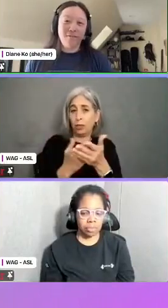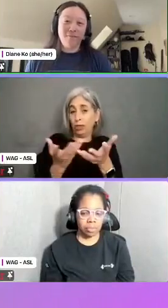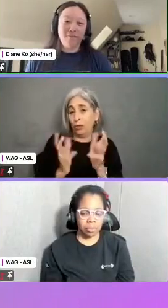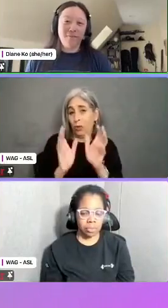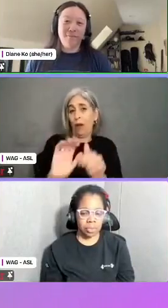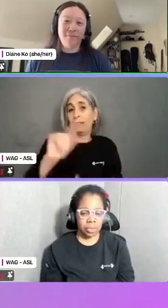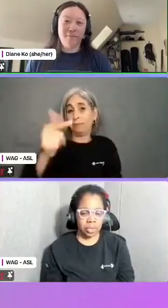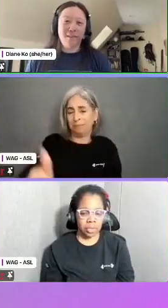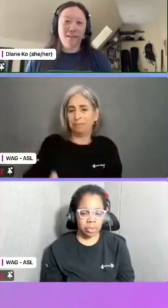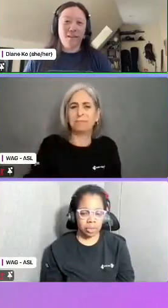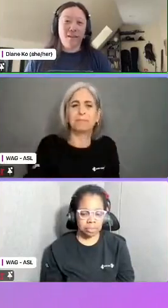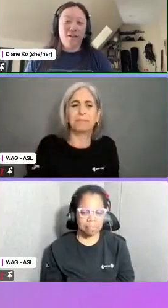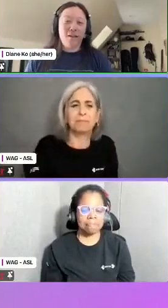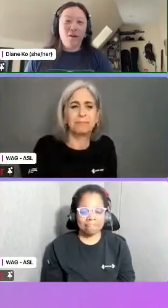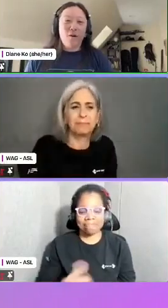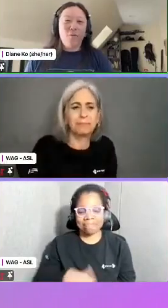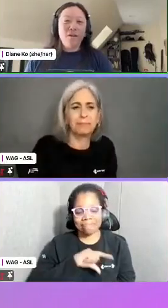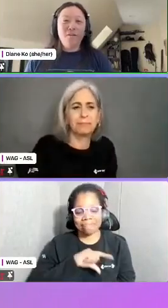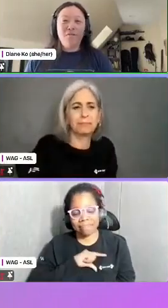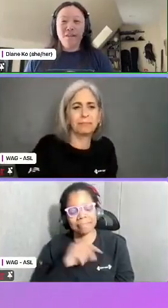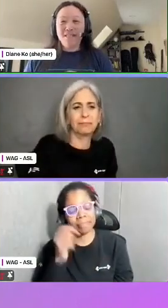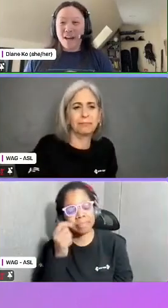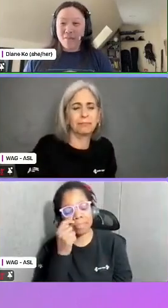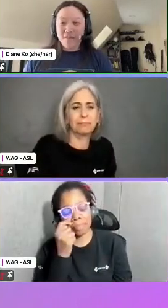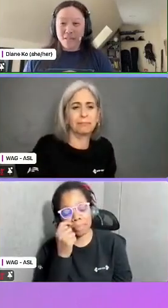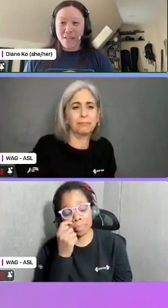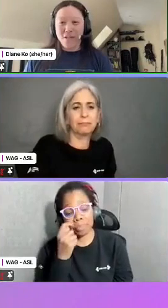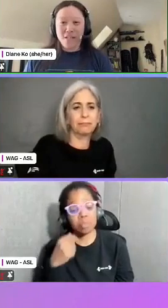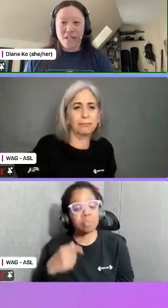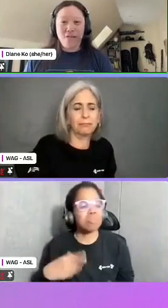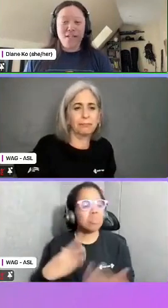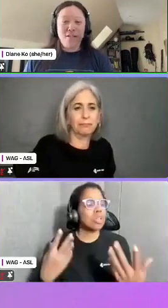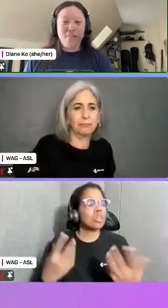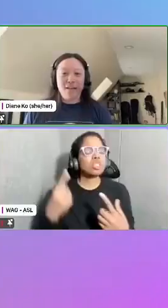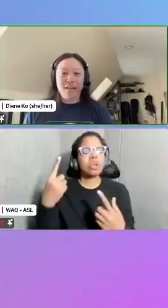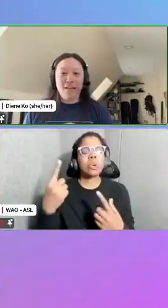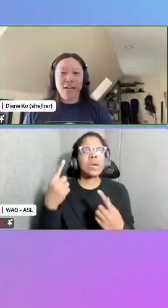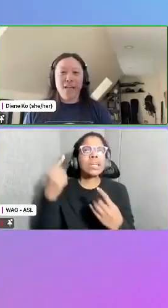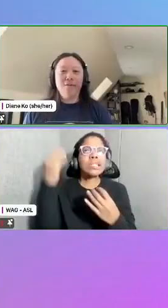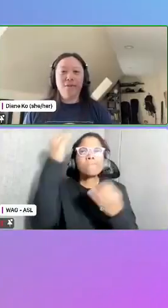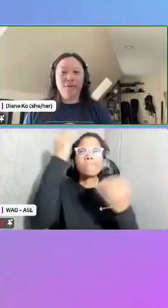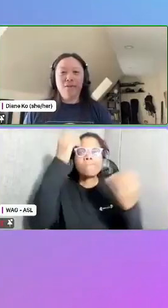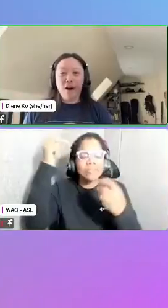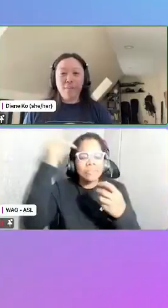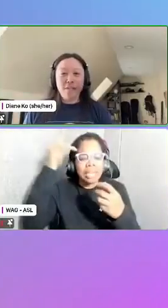we nest further. So we'll grab the level from level context. What they use chances are you probably